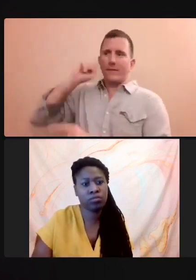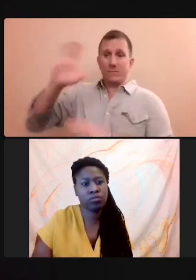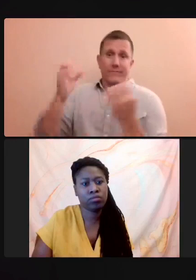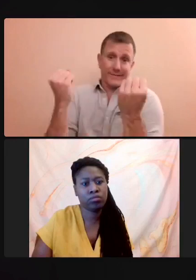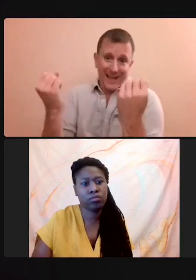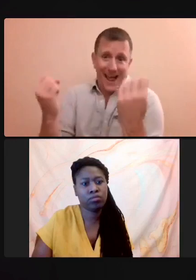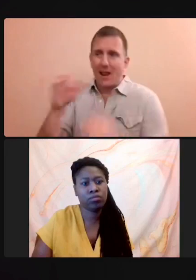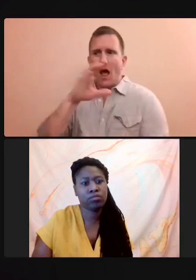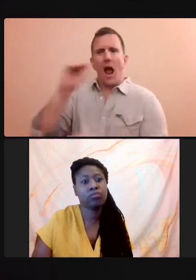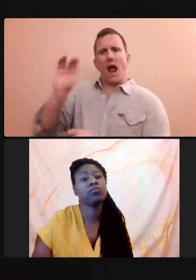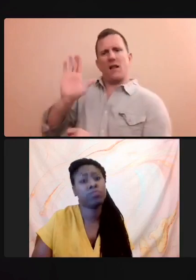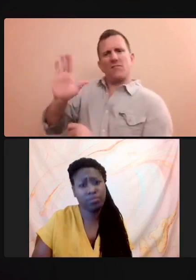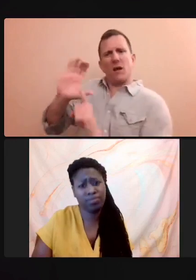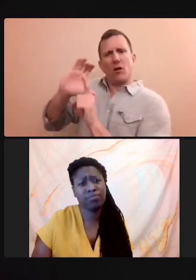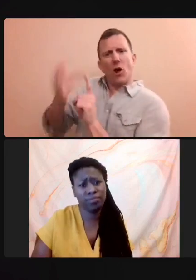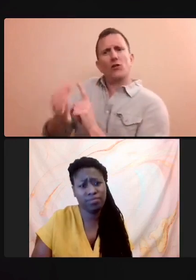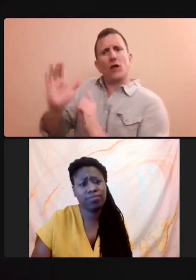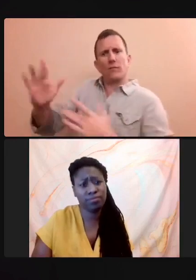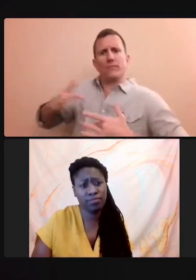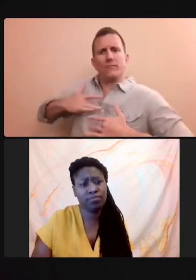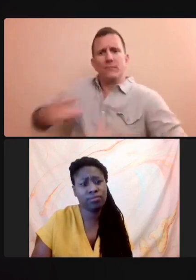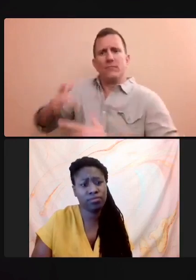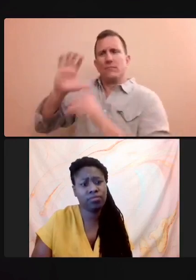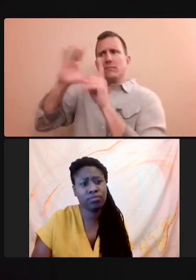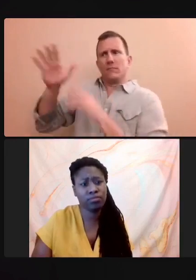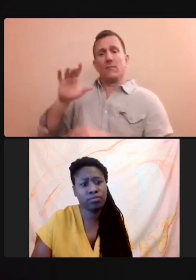to get that mentorship from a native signer.